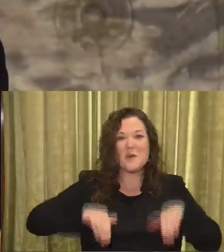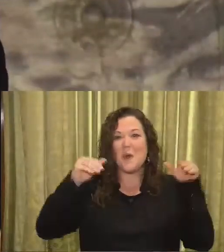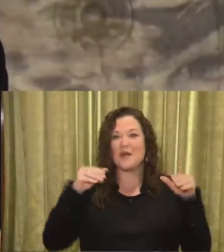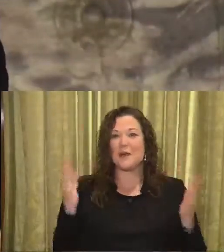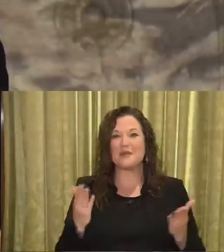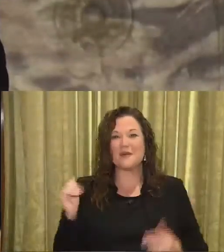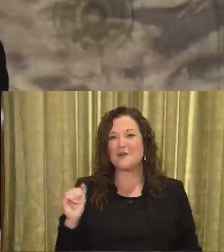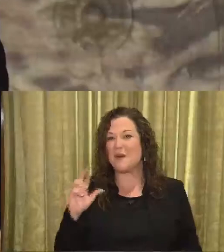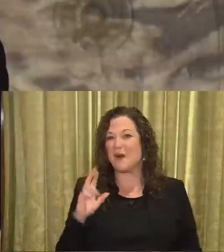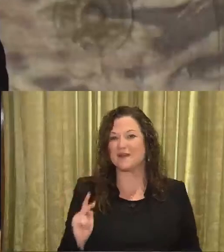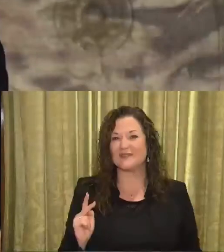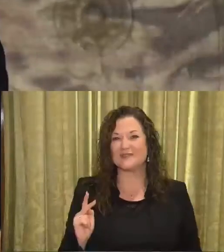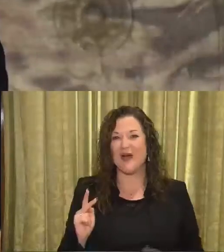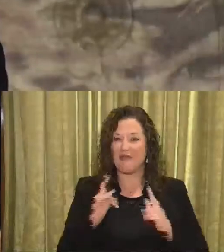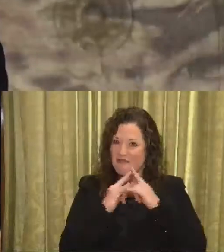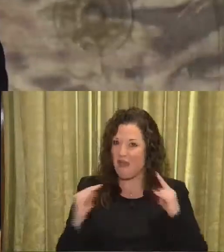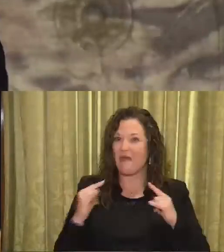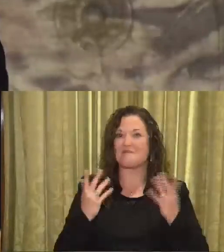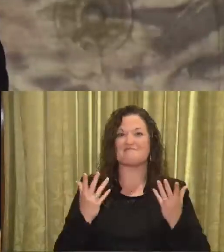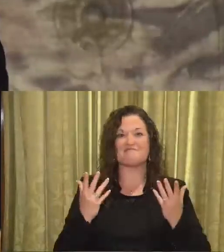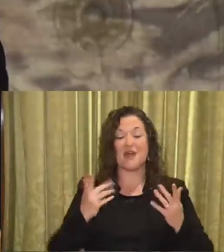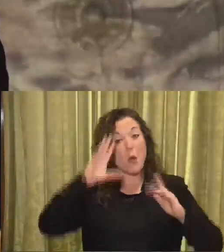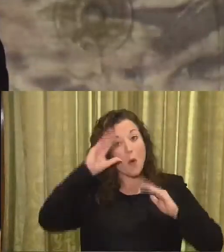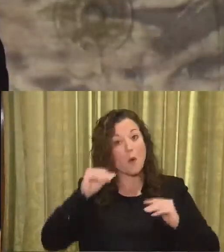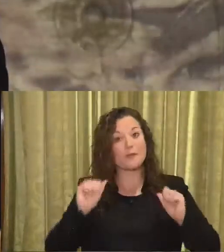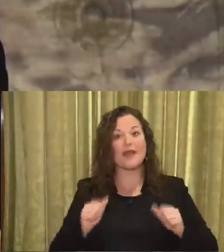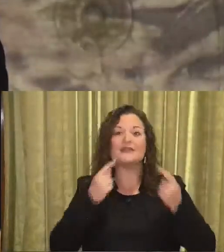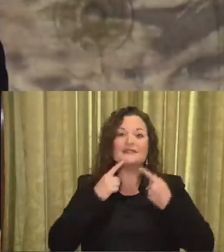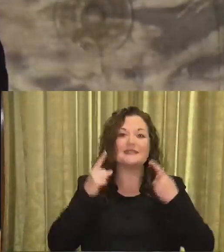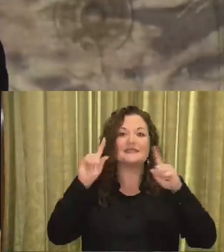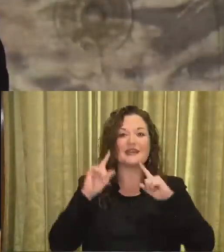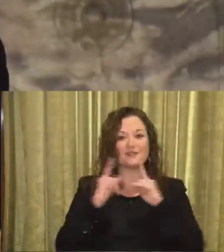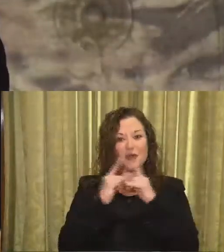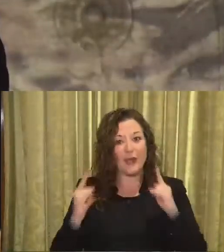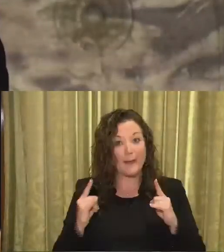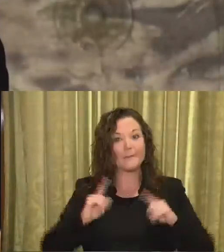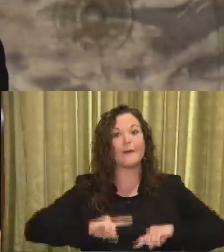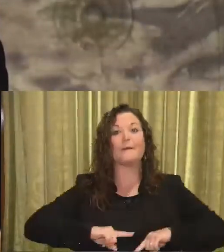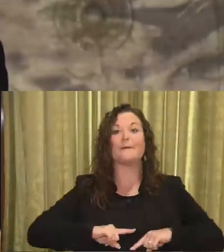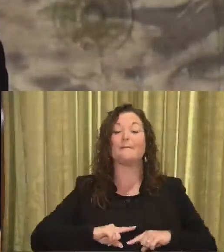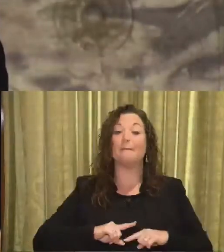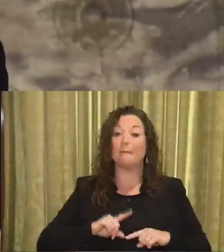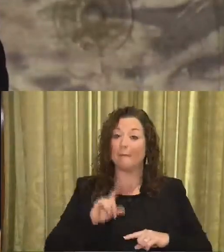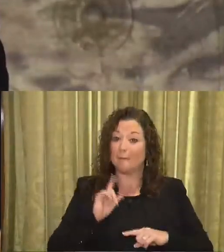and so I hope we can have successful camps. But if once again you can have